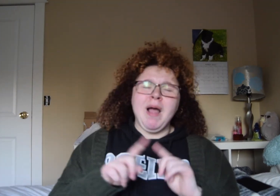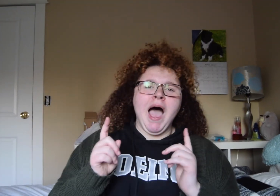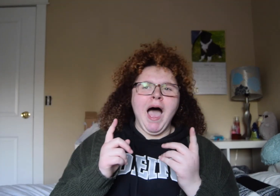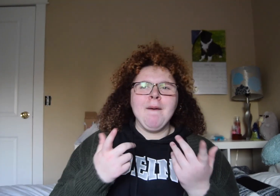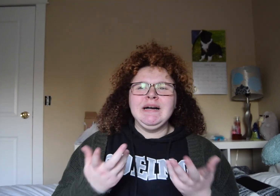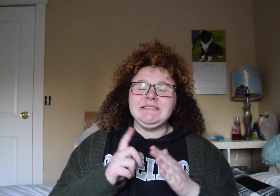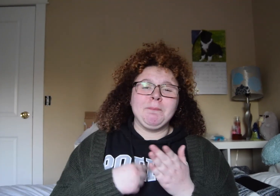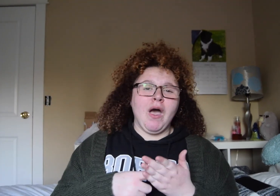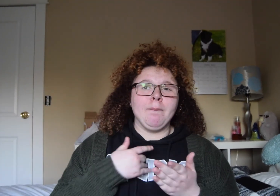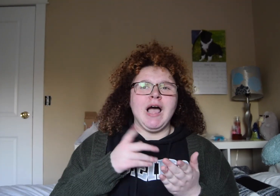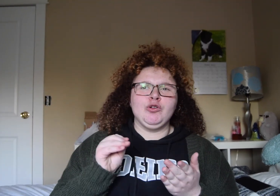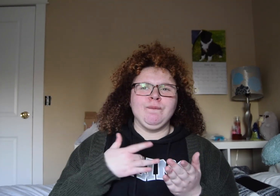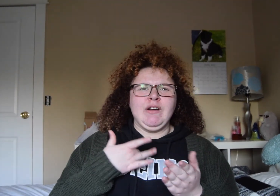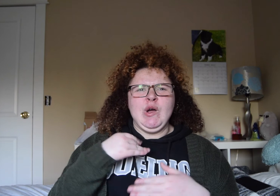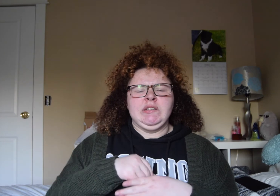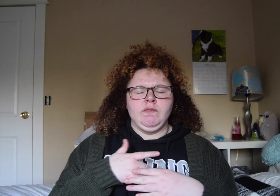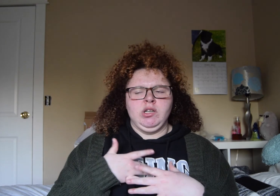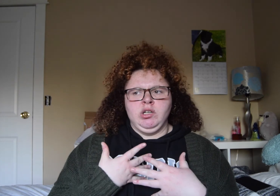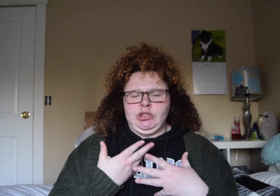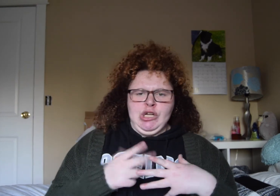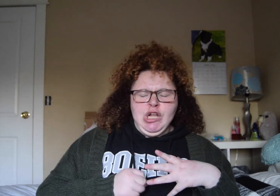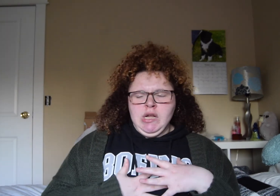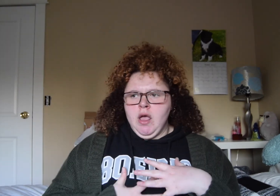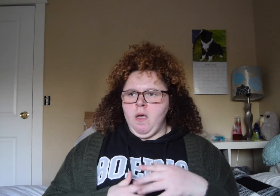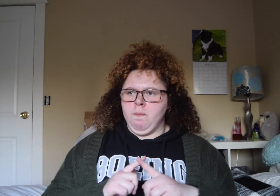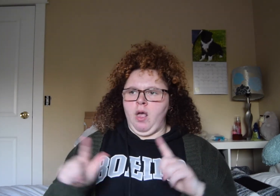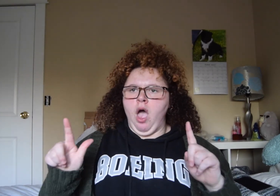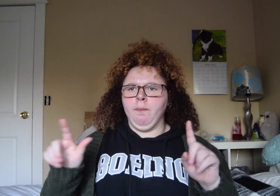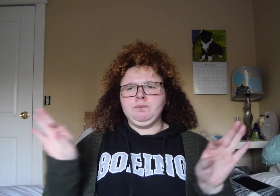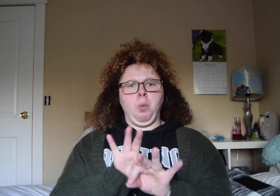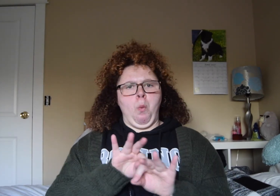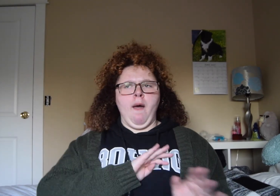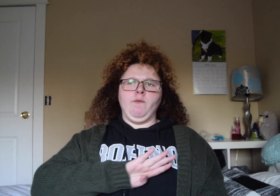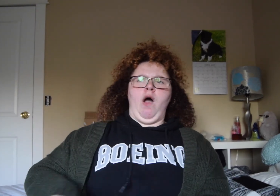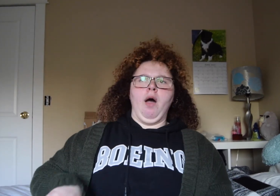But sometimes I admit I do feel it inside. I get hurt but important make sure you move on from it